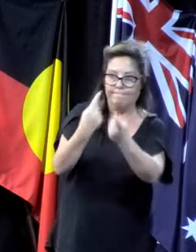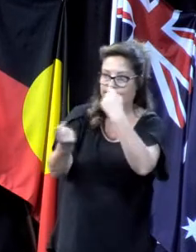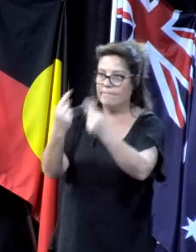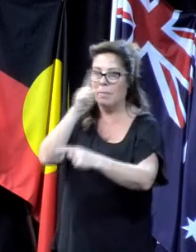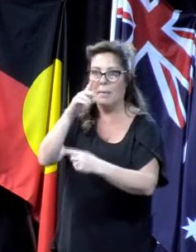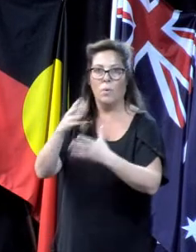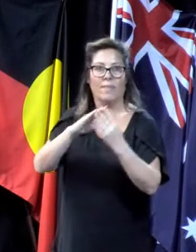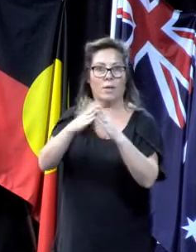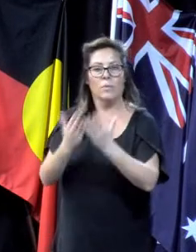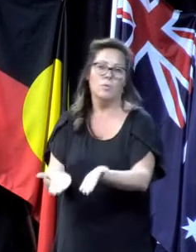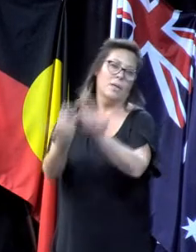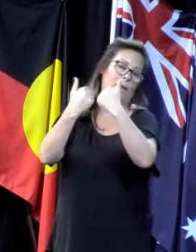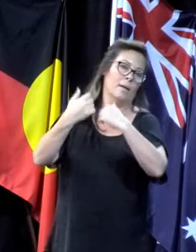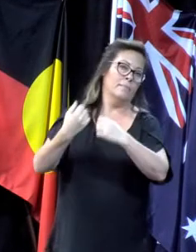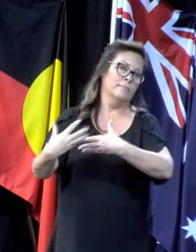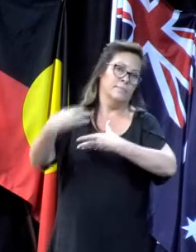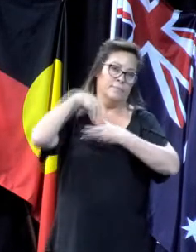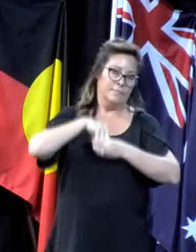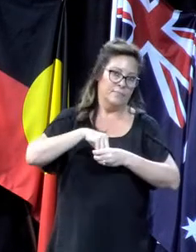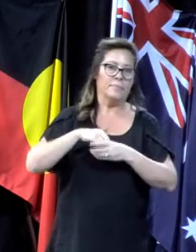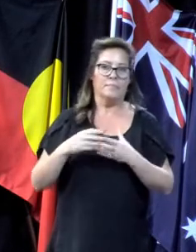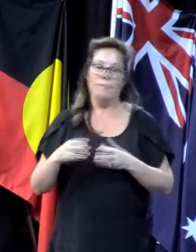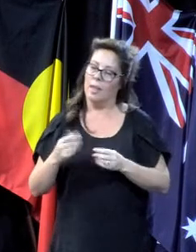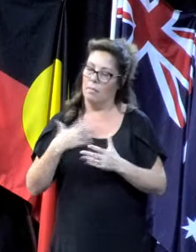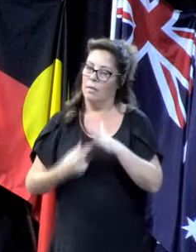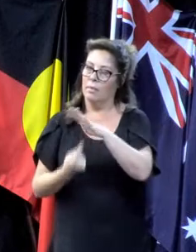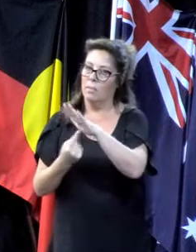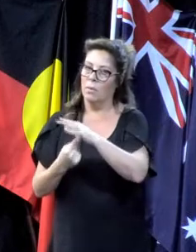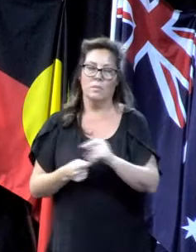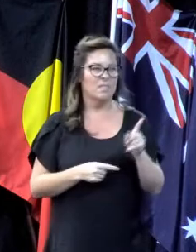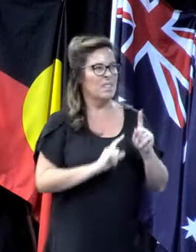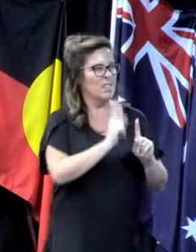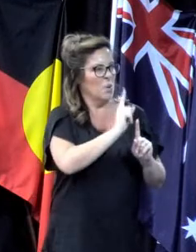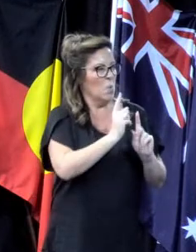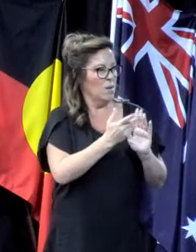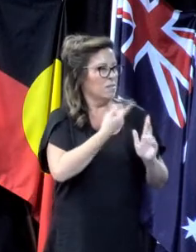that community involvement look like? MS FENOGLIO: I was in the position